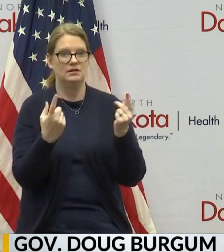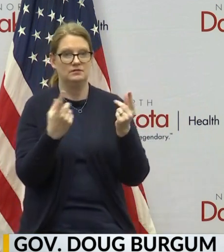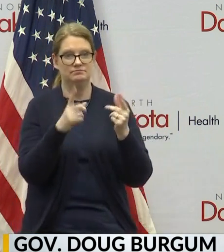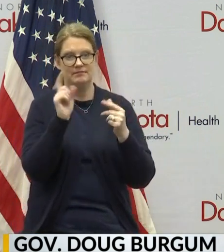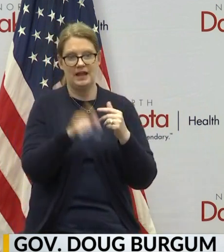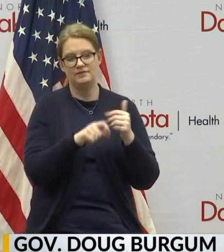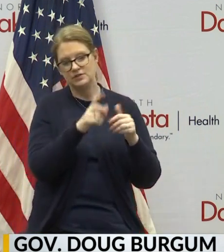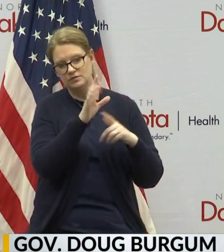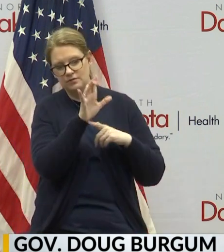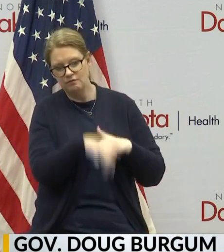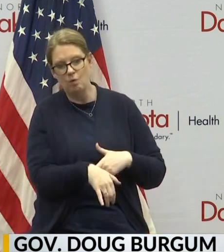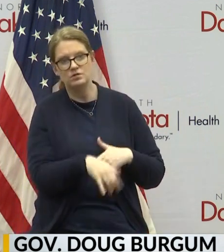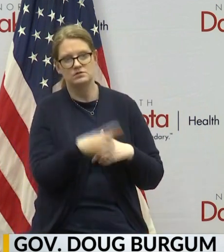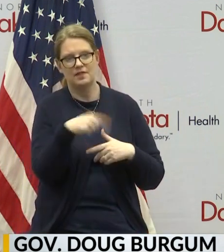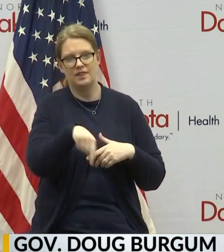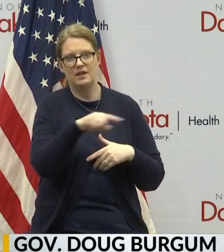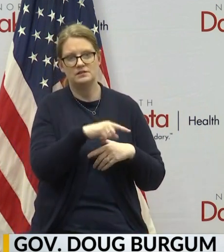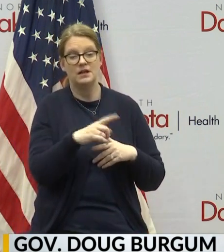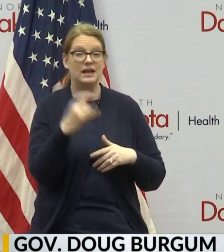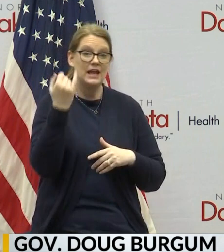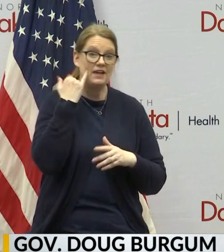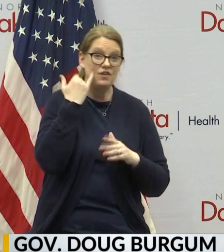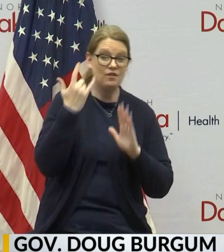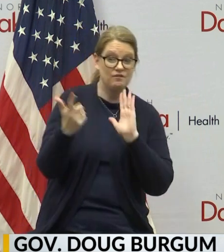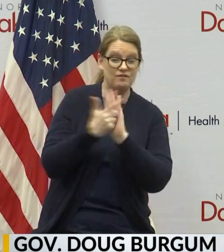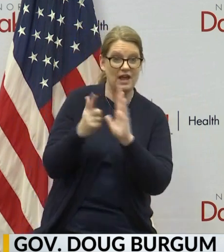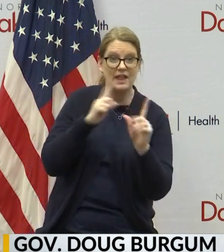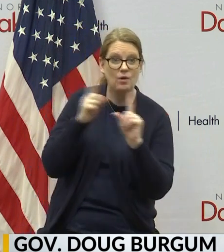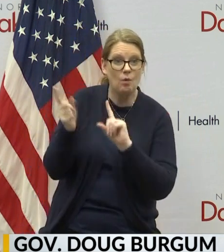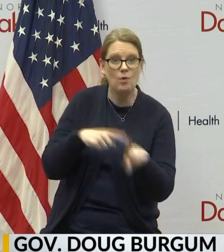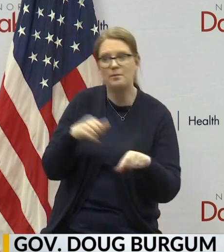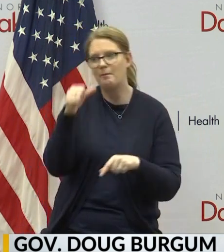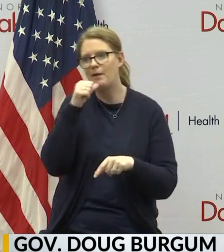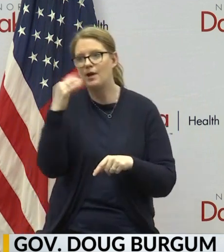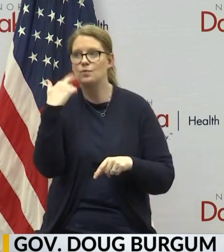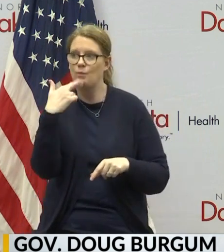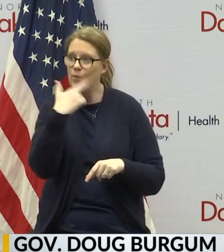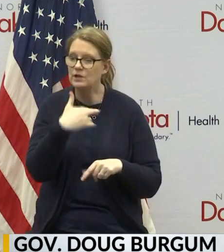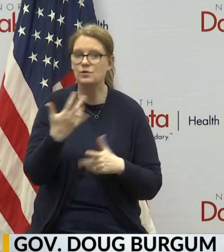THIS ORDER ALSO CLARIFIES THAT LOCAL COUNTY AND STATE LAW